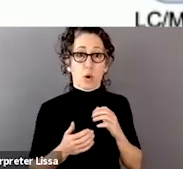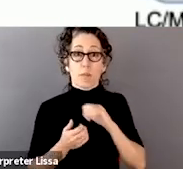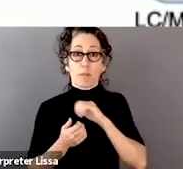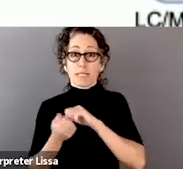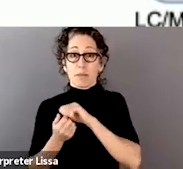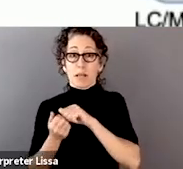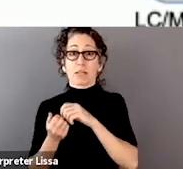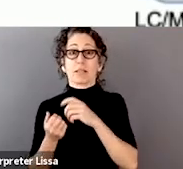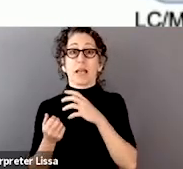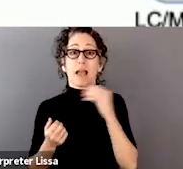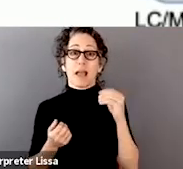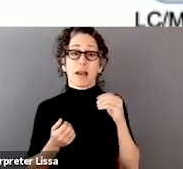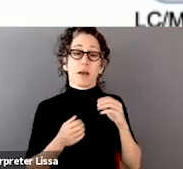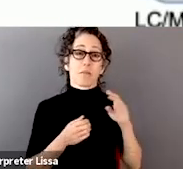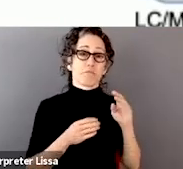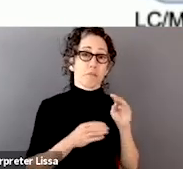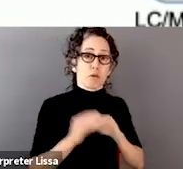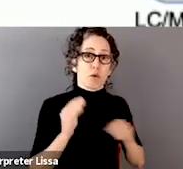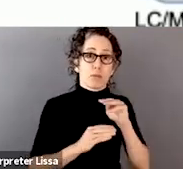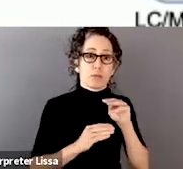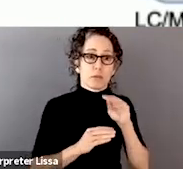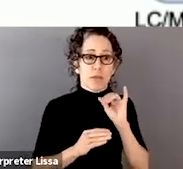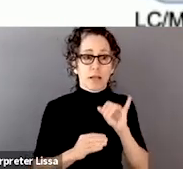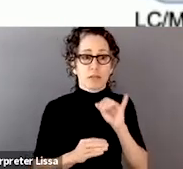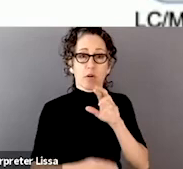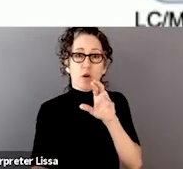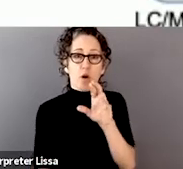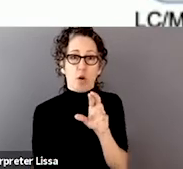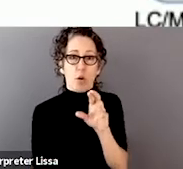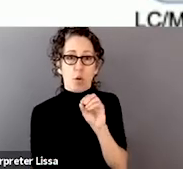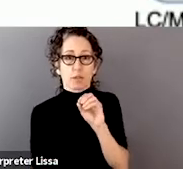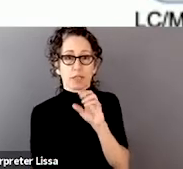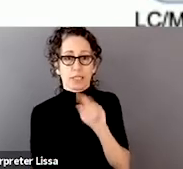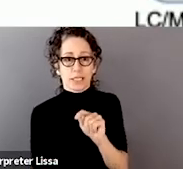which we call operational taxonomic units, or OTUs. The subsequent data analysis resulted